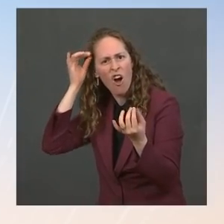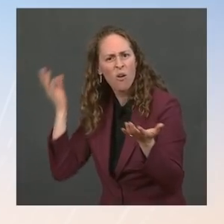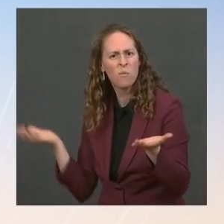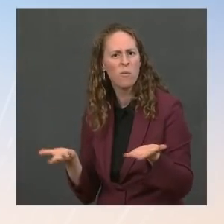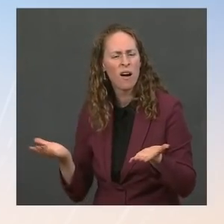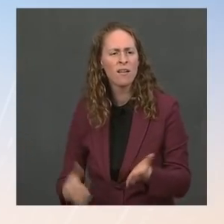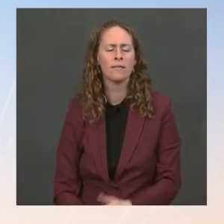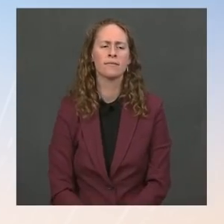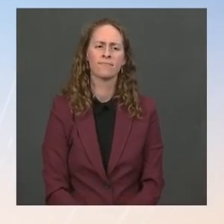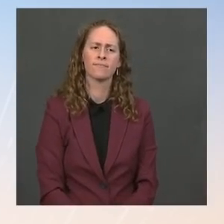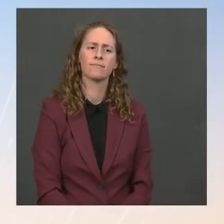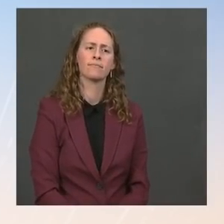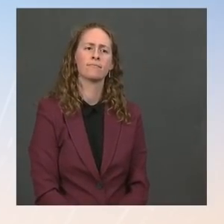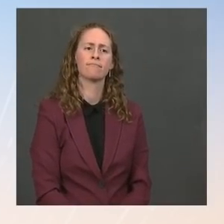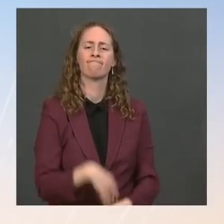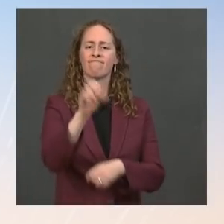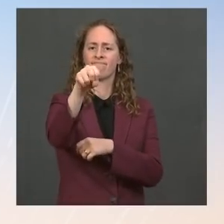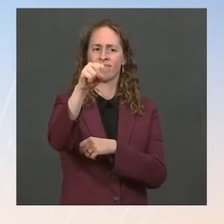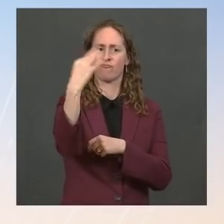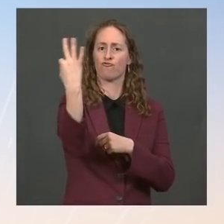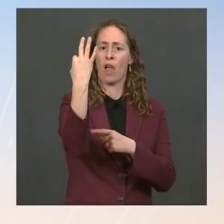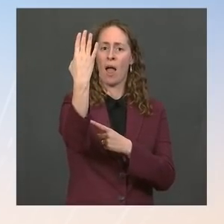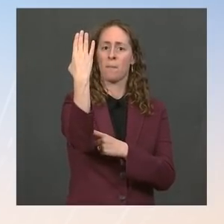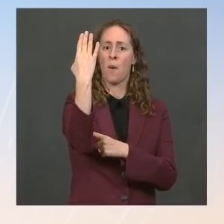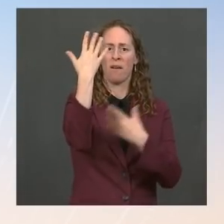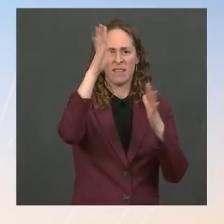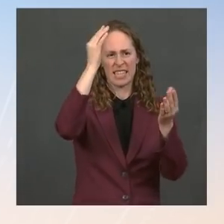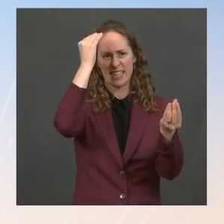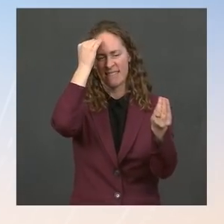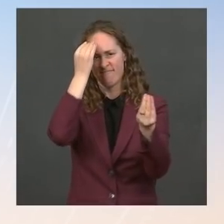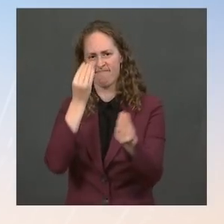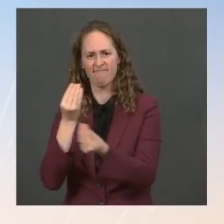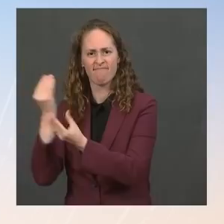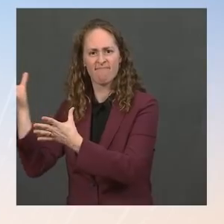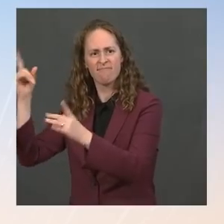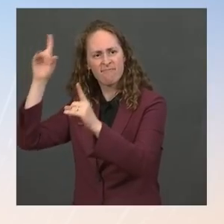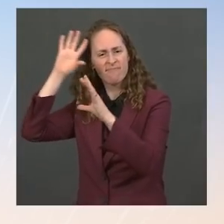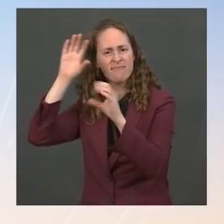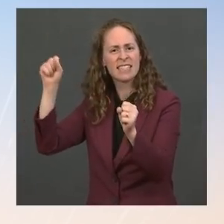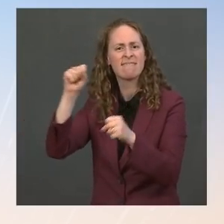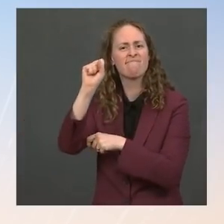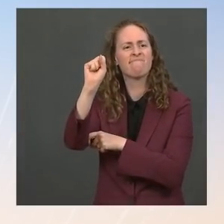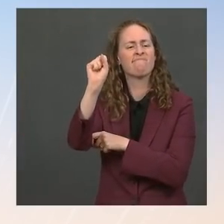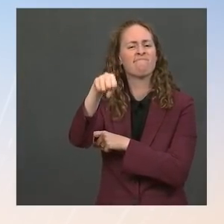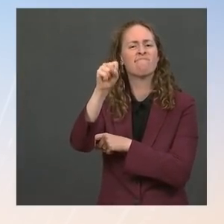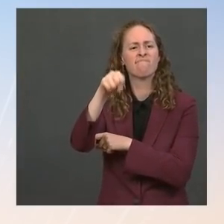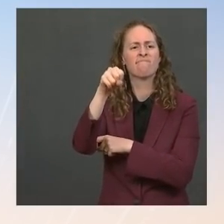about the report that was going to be released and put out. I would say first: